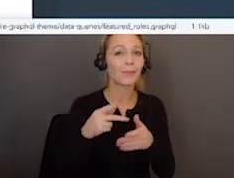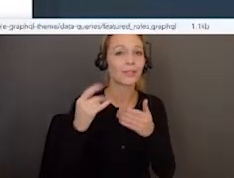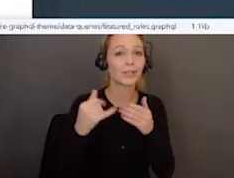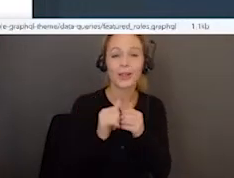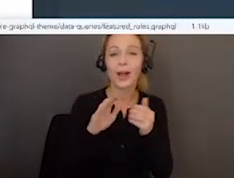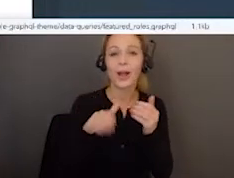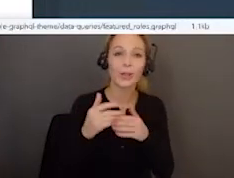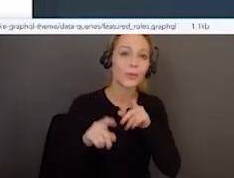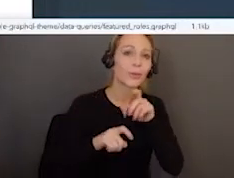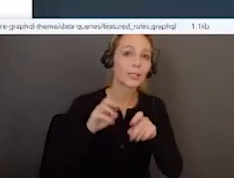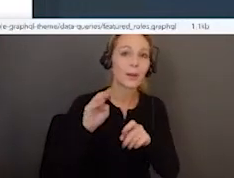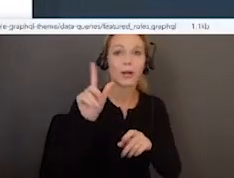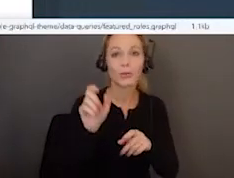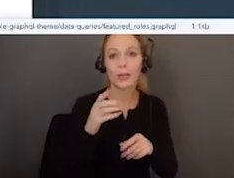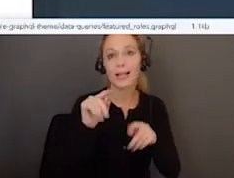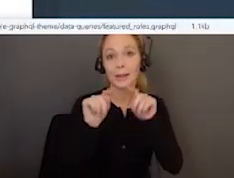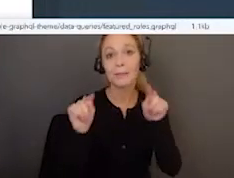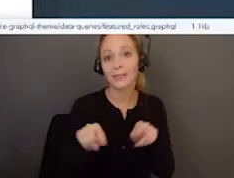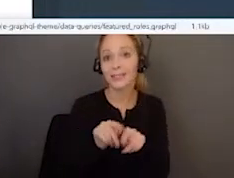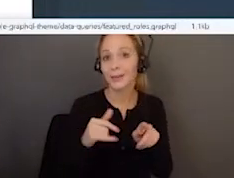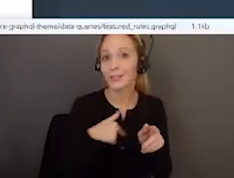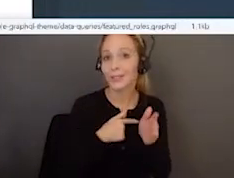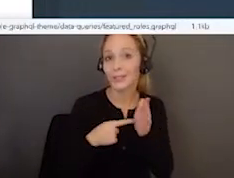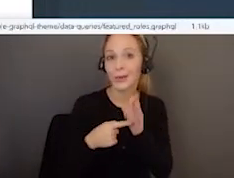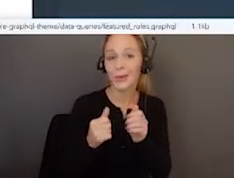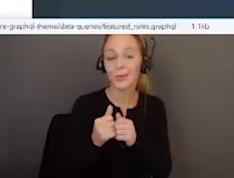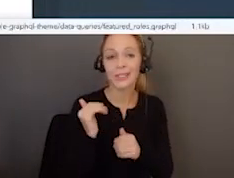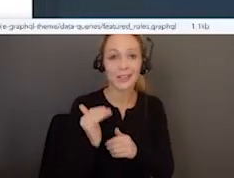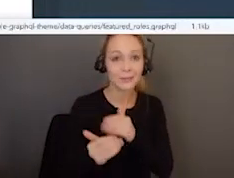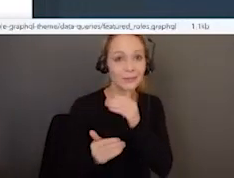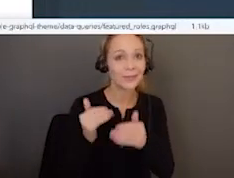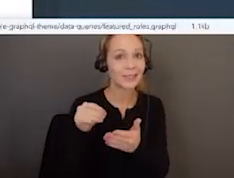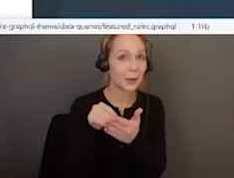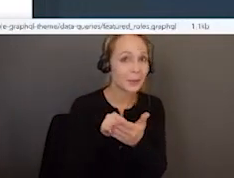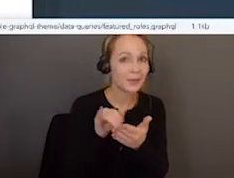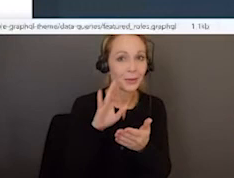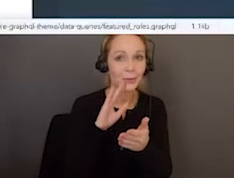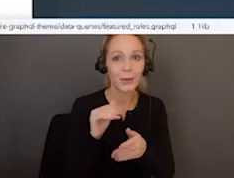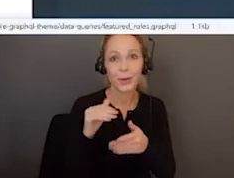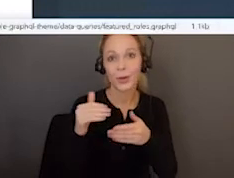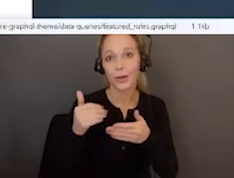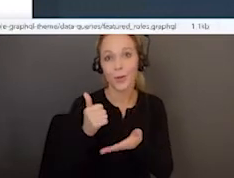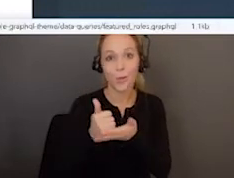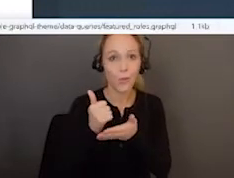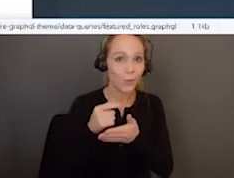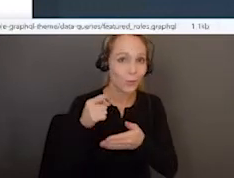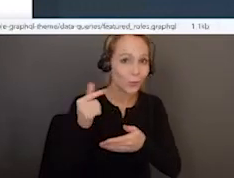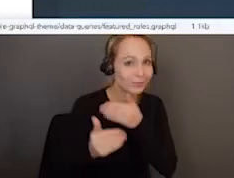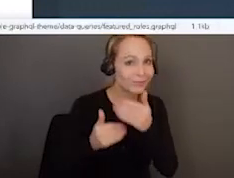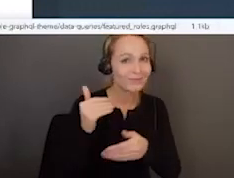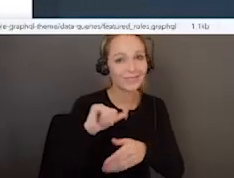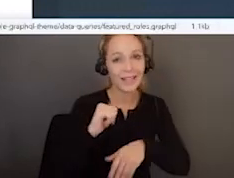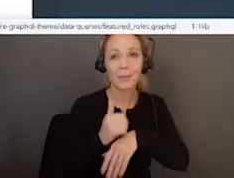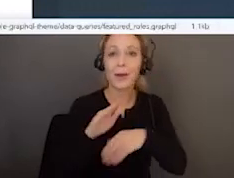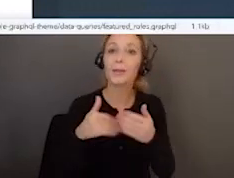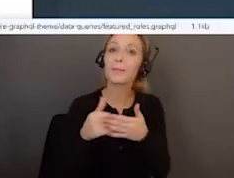SOME STEP BY STEP DOCUMENTATION THAT WILL WALK YOU THROUGH SETTING UP ALL THE PAGES YOU'VE GONE THROUGH